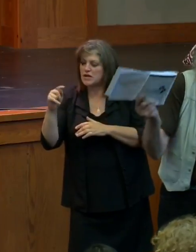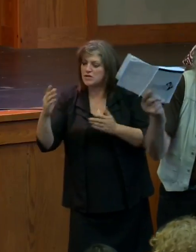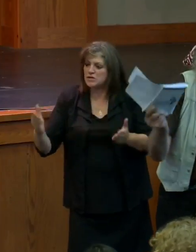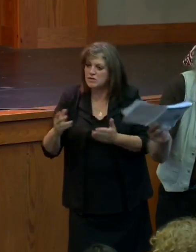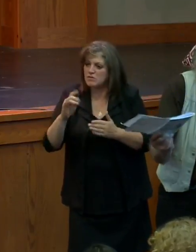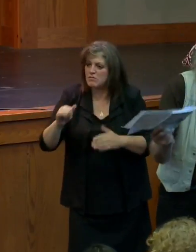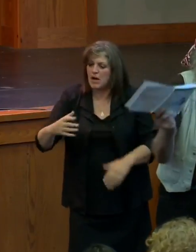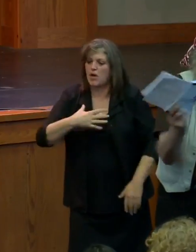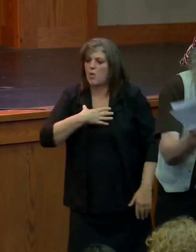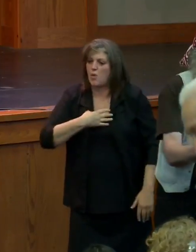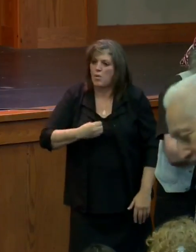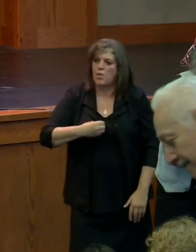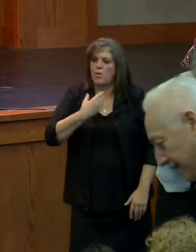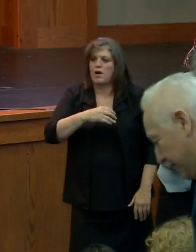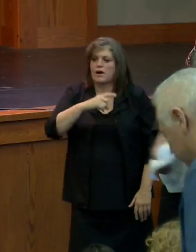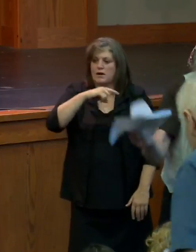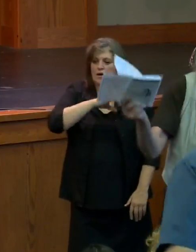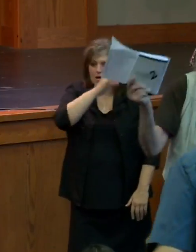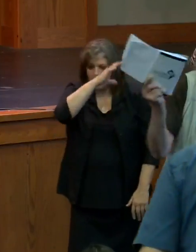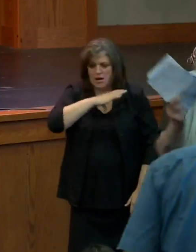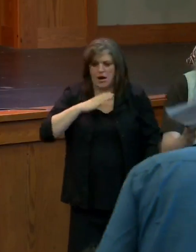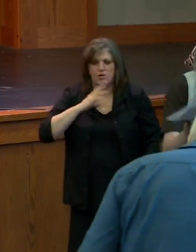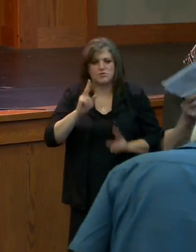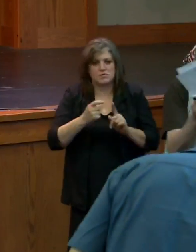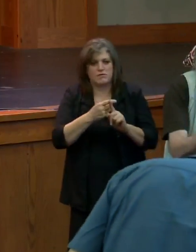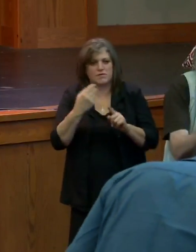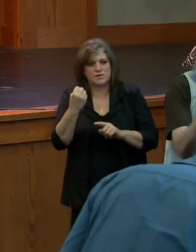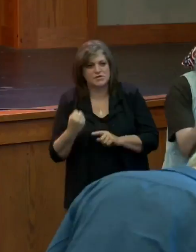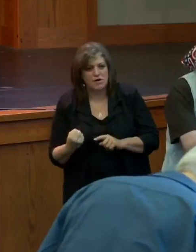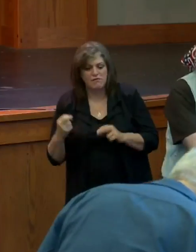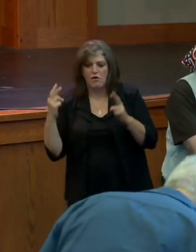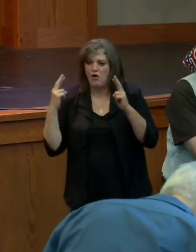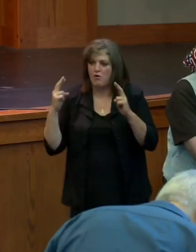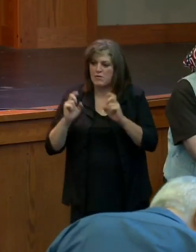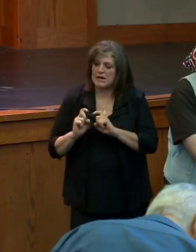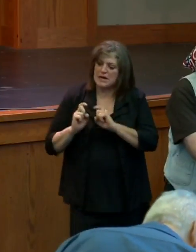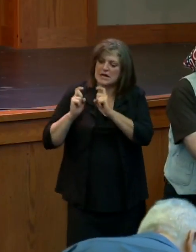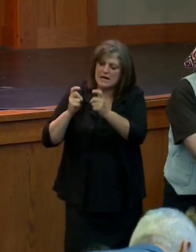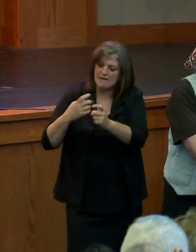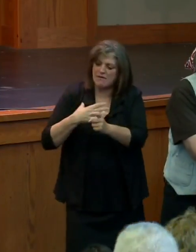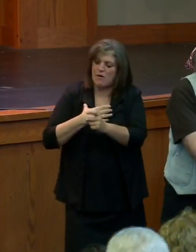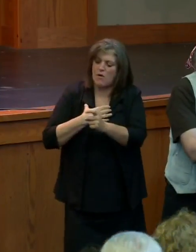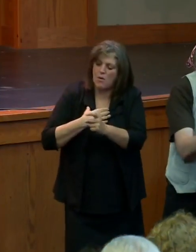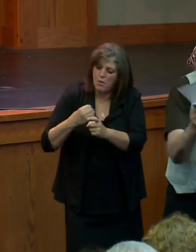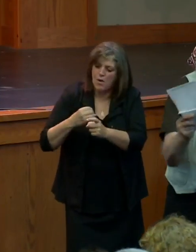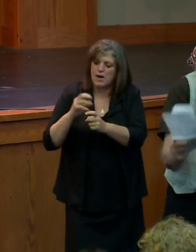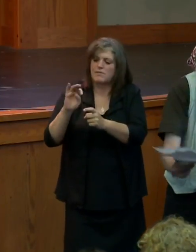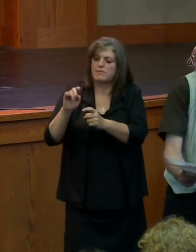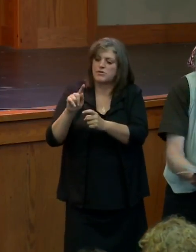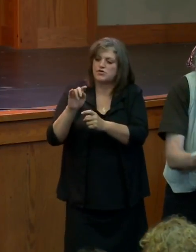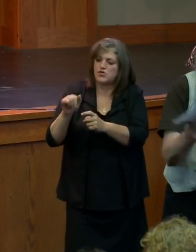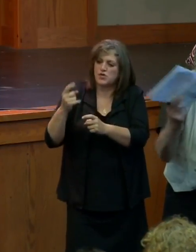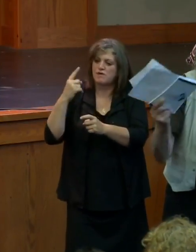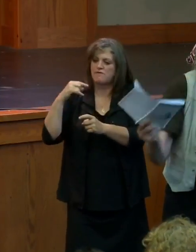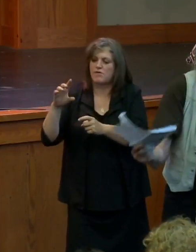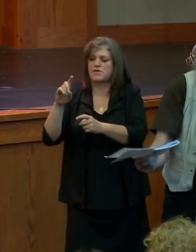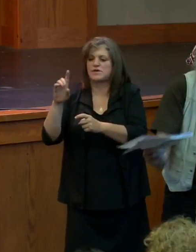CONGRESS PEOPLE FROM THE SOUTH TO HOPEFULLY GIVE A WHITE MAJORITY TO THE CITY COUNCIL OF D.C. AND MAJORITY